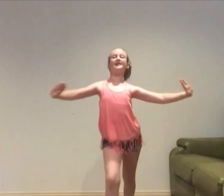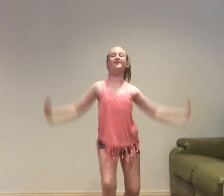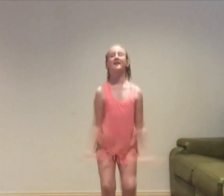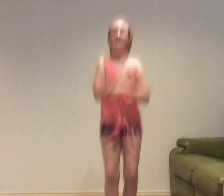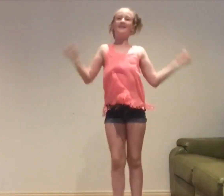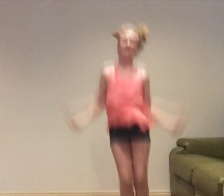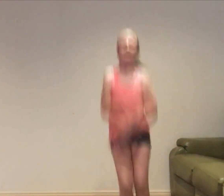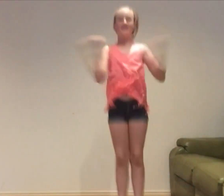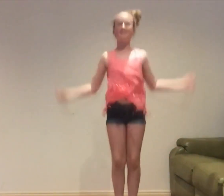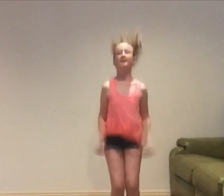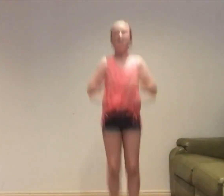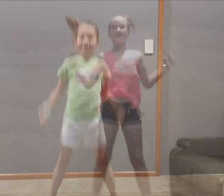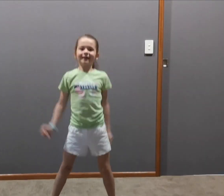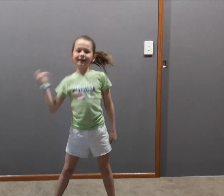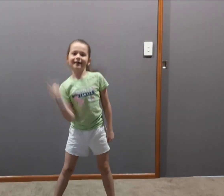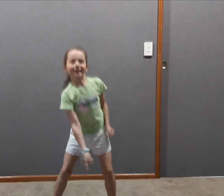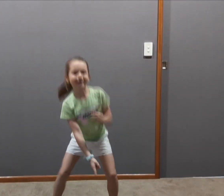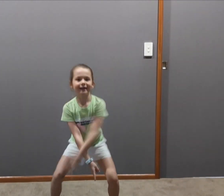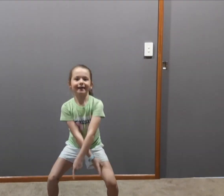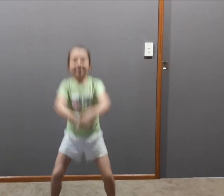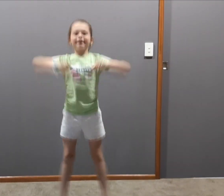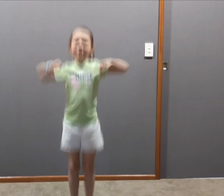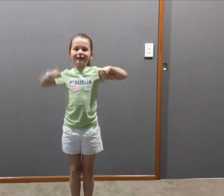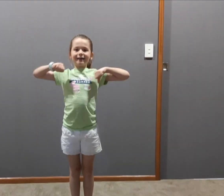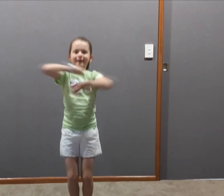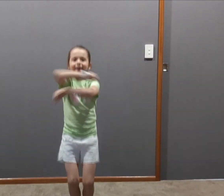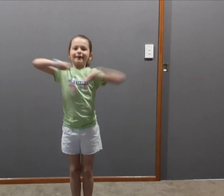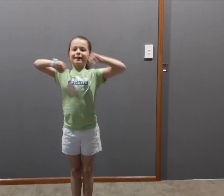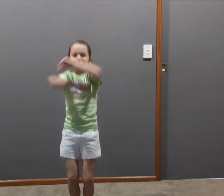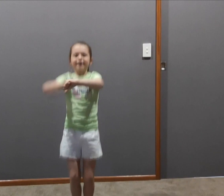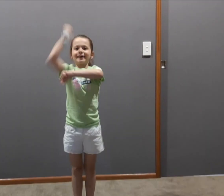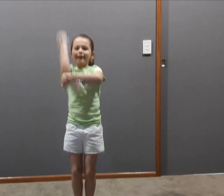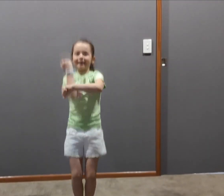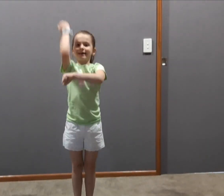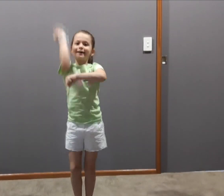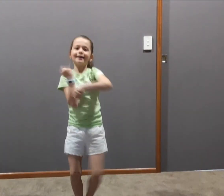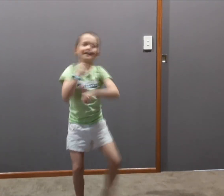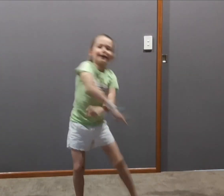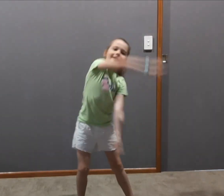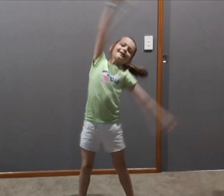# Come on, let’s do this right # Here and now, it's time for celebration